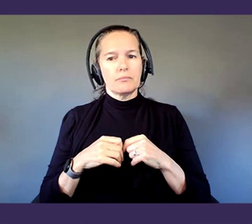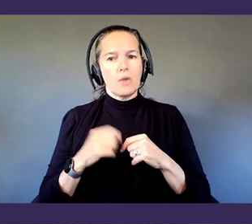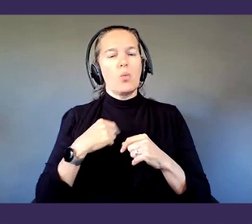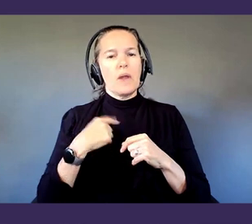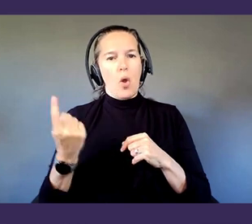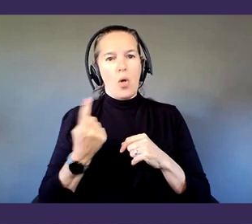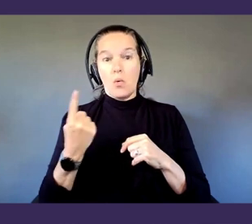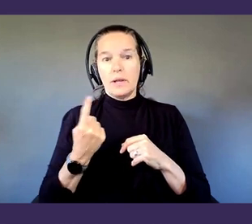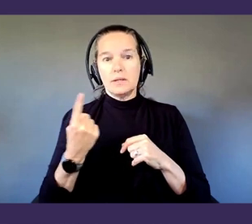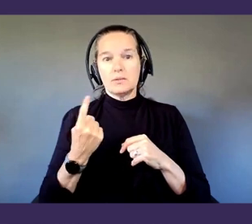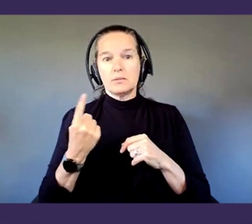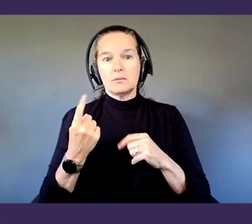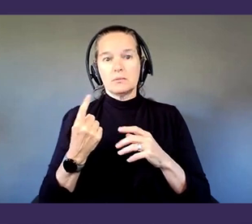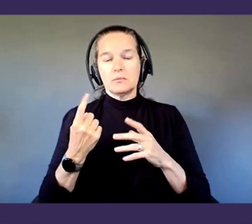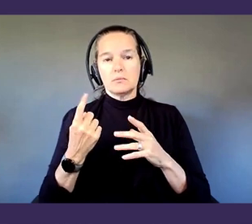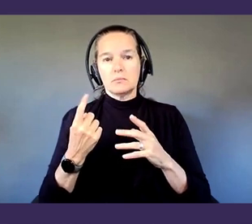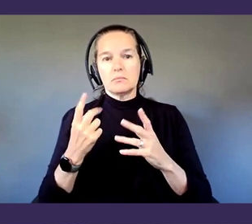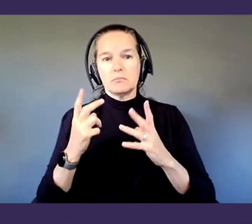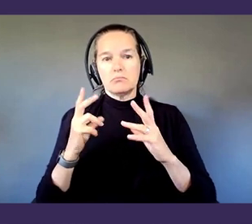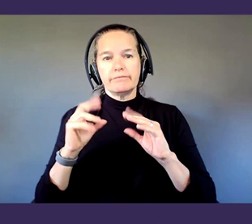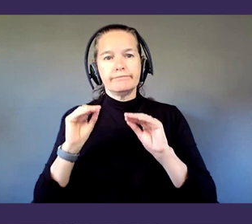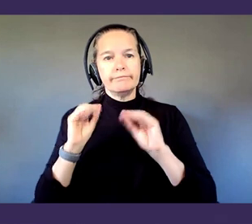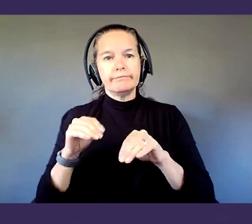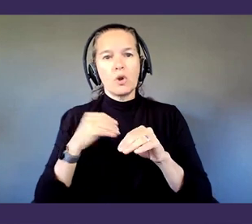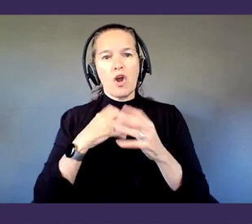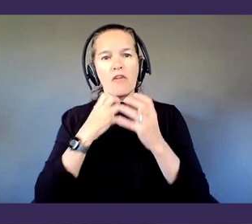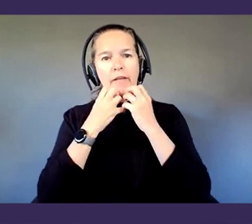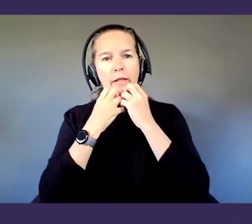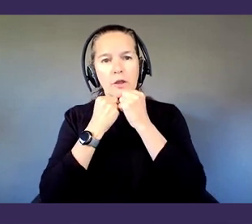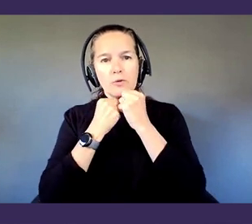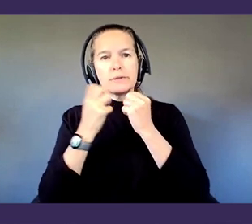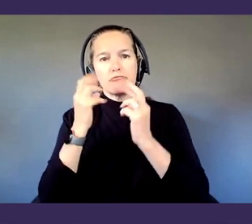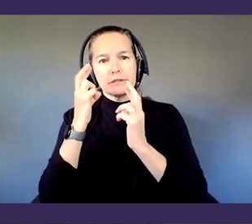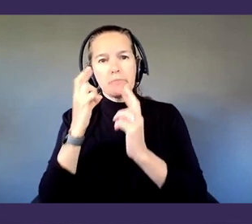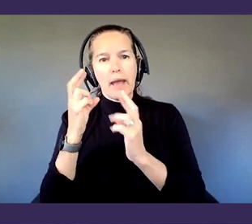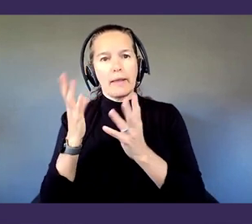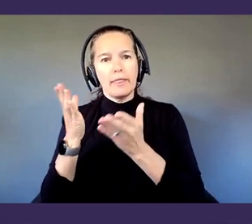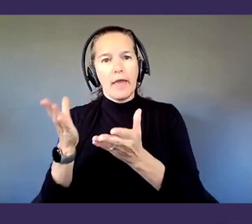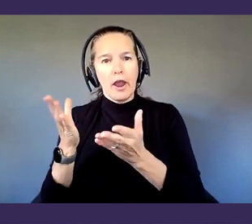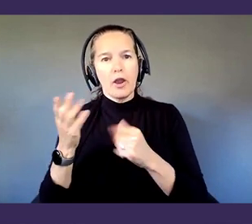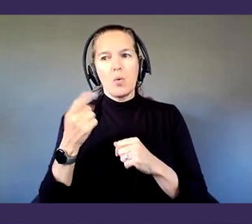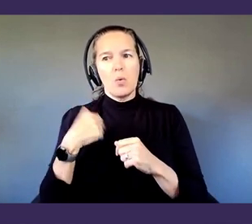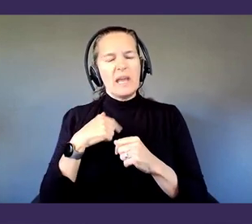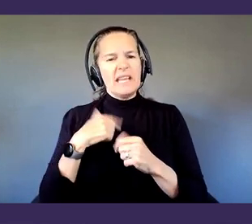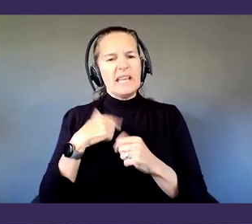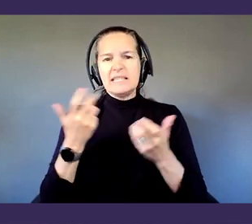And we didn't wanna take this for granted. You're gonna have to do that. They had the option to do that.